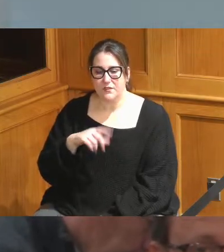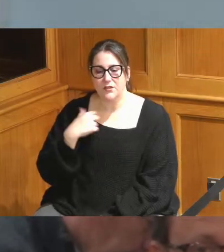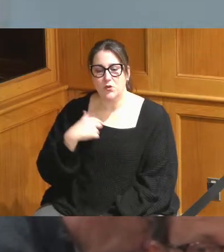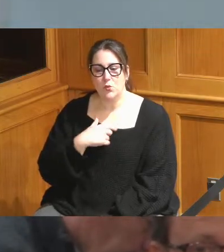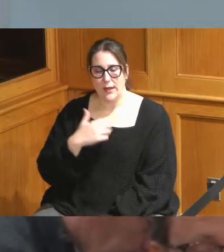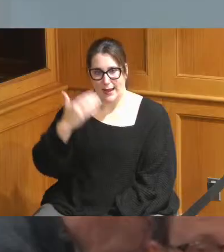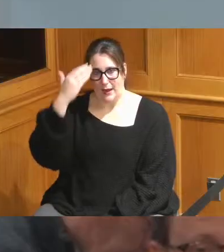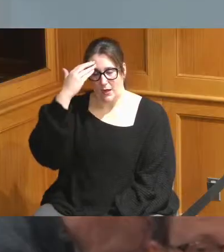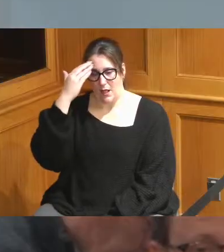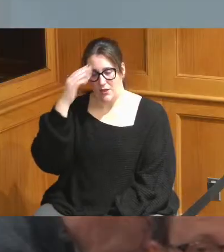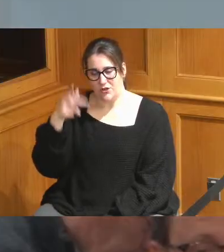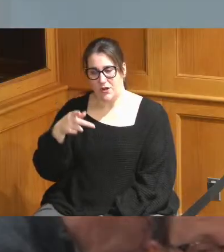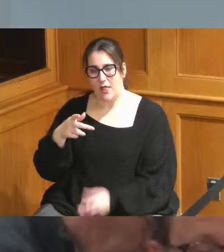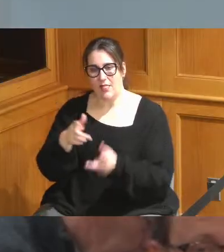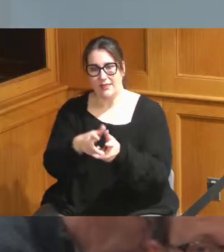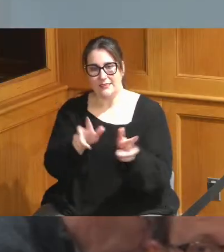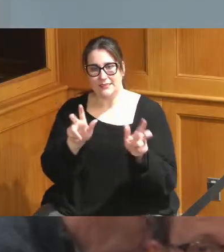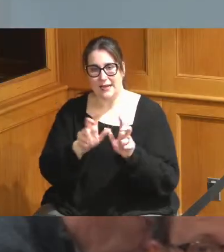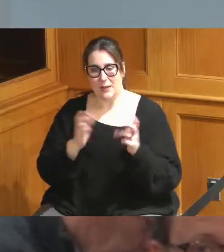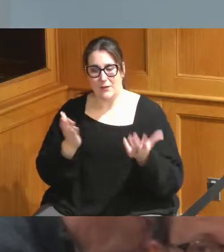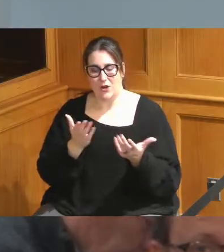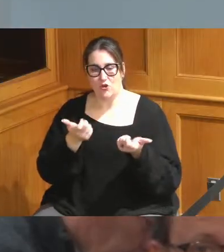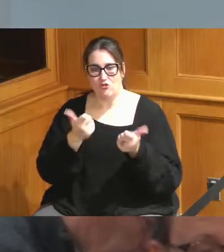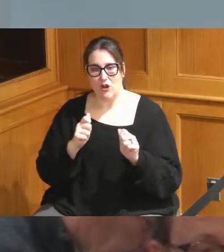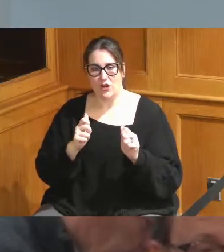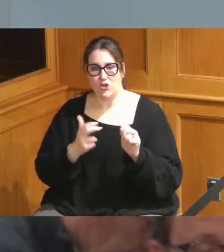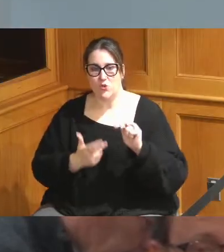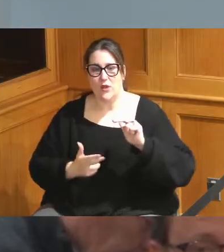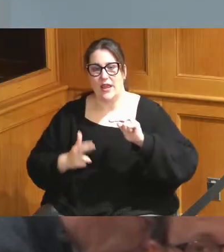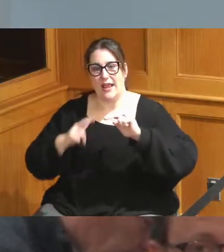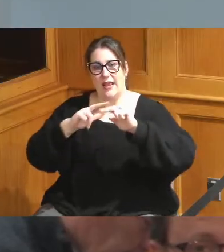Stadium here and the heights sort of increasing as you get closer towards downtown and closer to